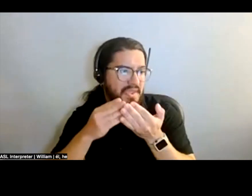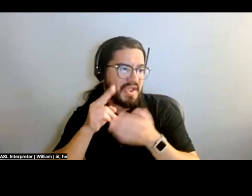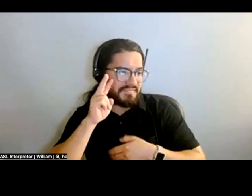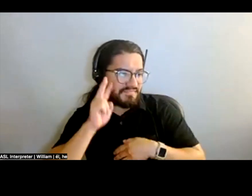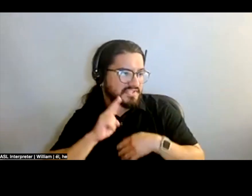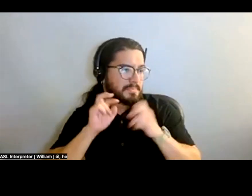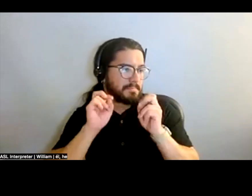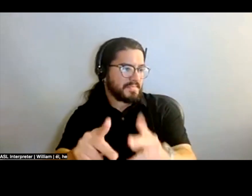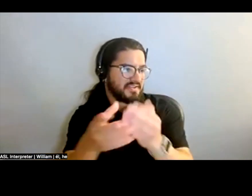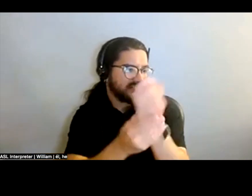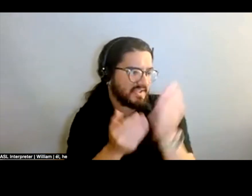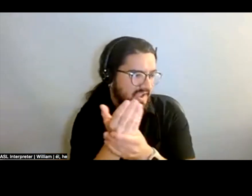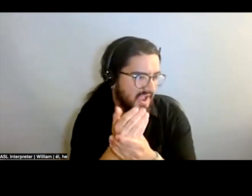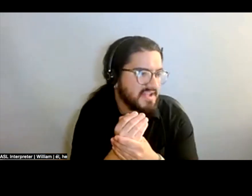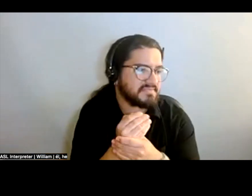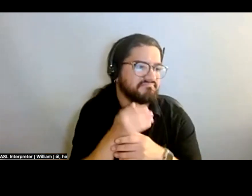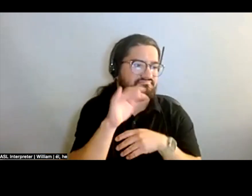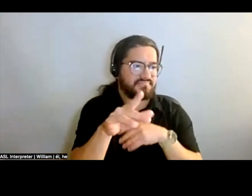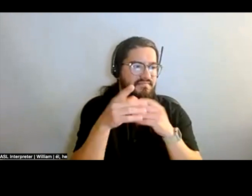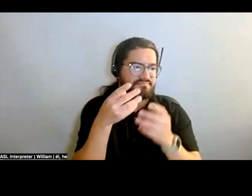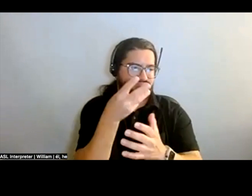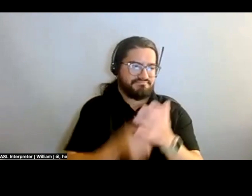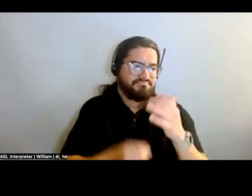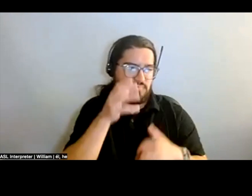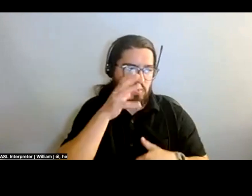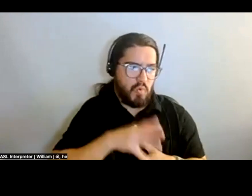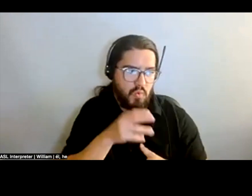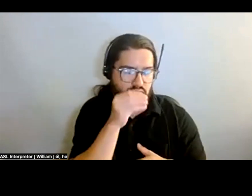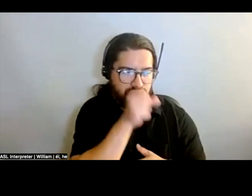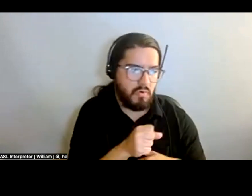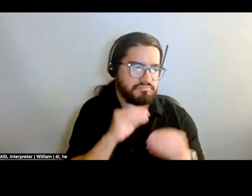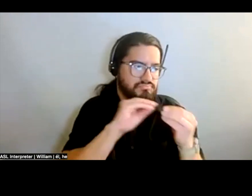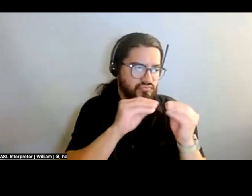When I was 13 I jumped out the window my body gone deaf